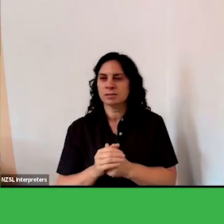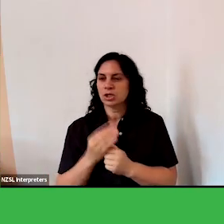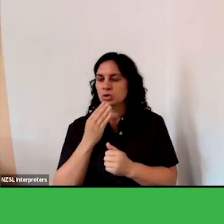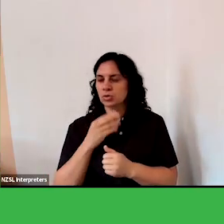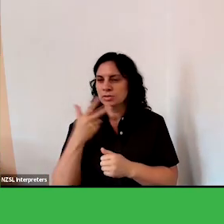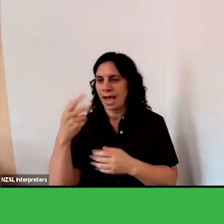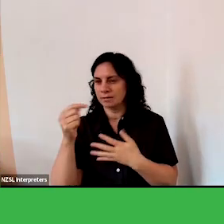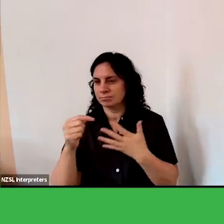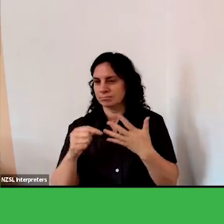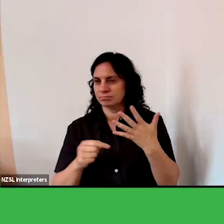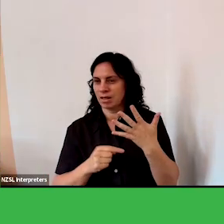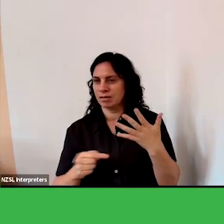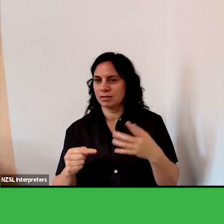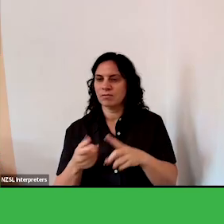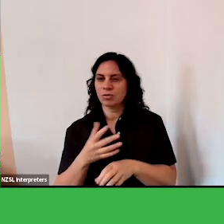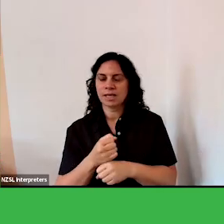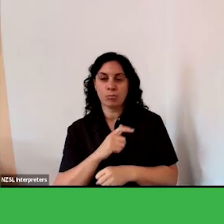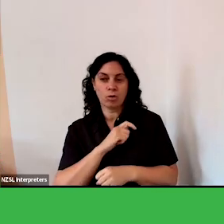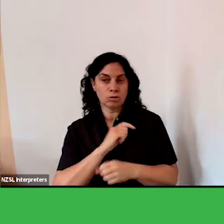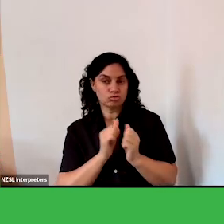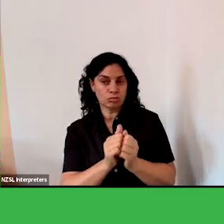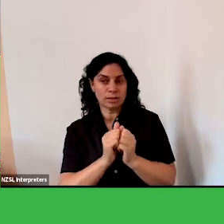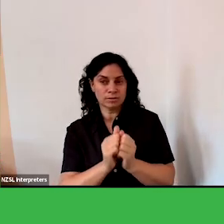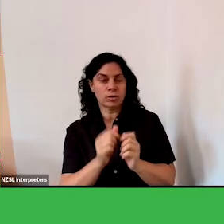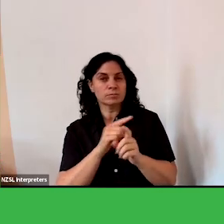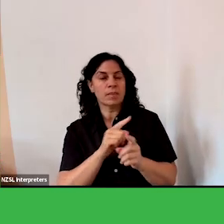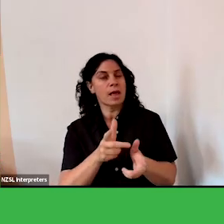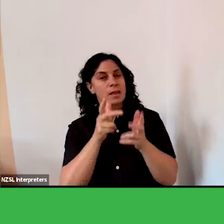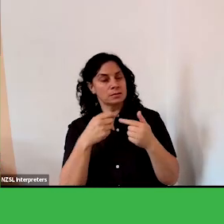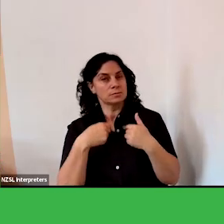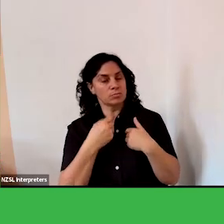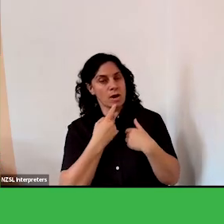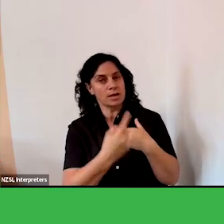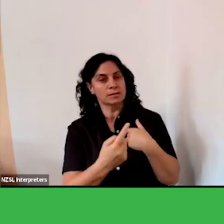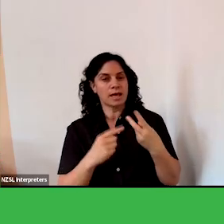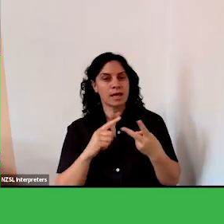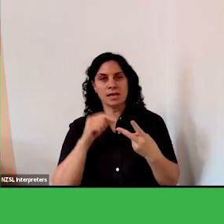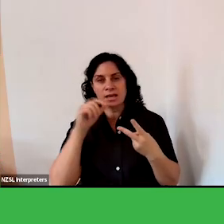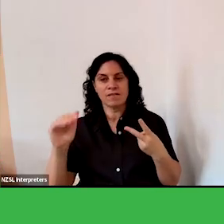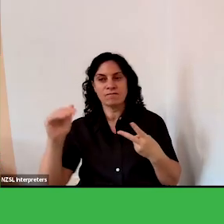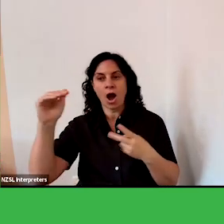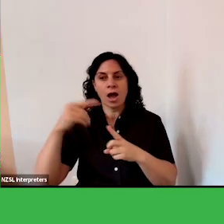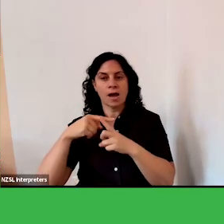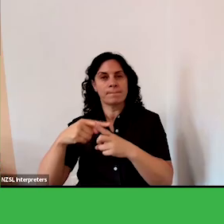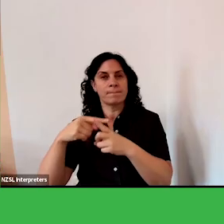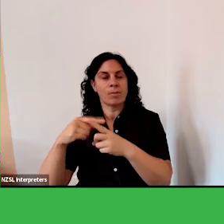such as I trust my friends and my friends, listen to what I say. Higher scores indicate more positive relationships, with scores ranging